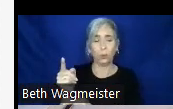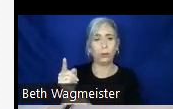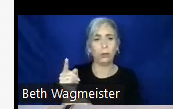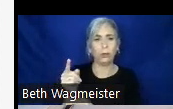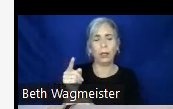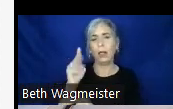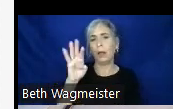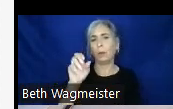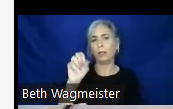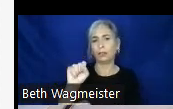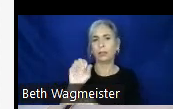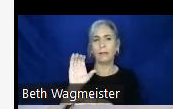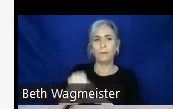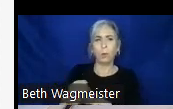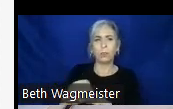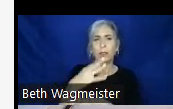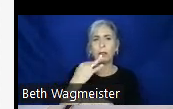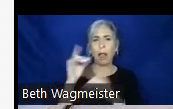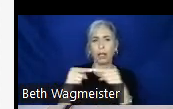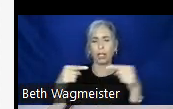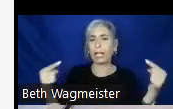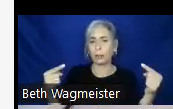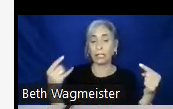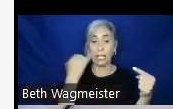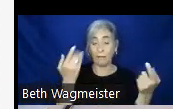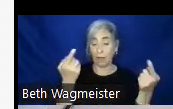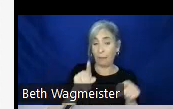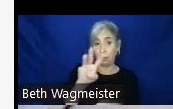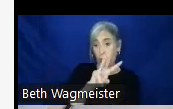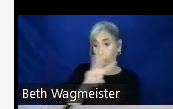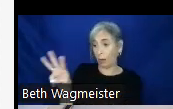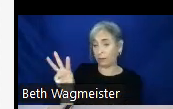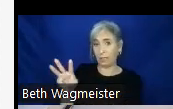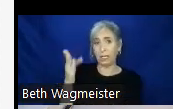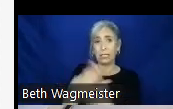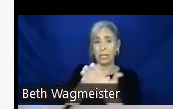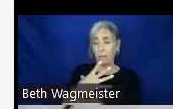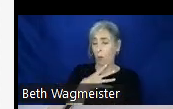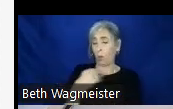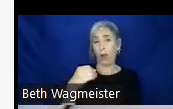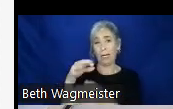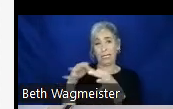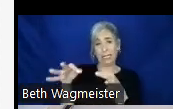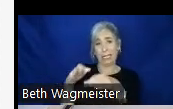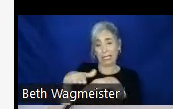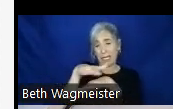can force color contrast. If you are on a website with white text positioned on top of an image. A